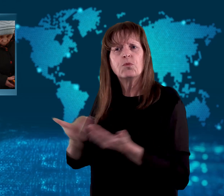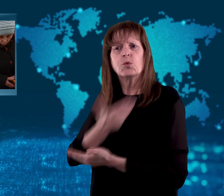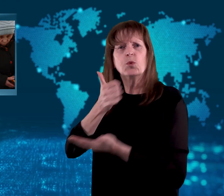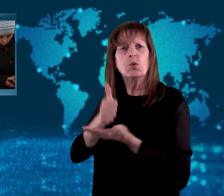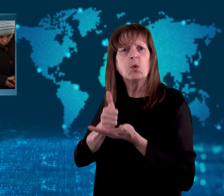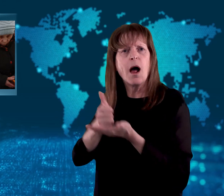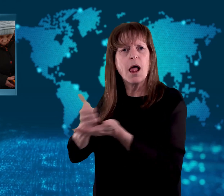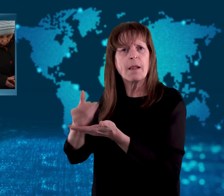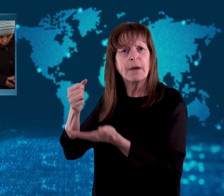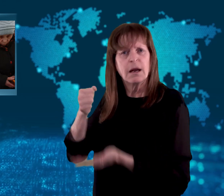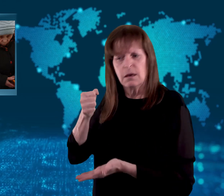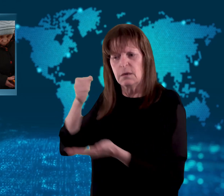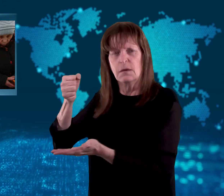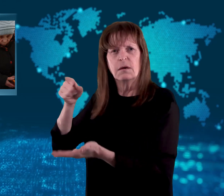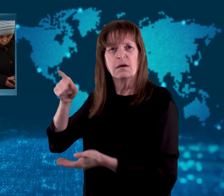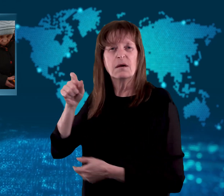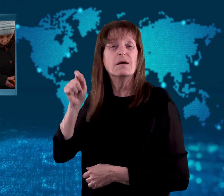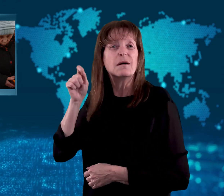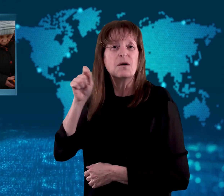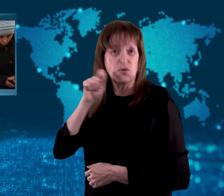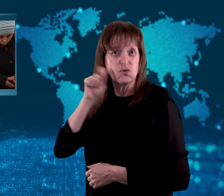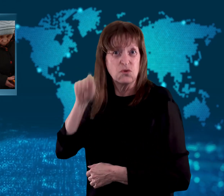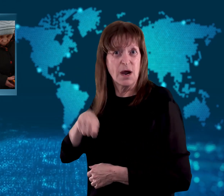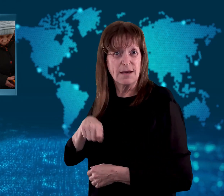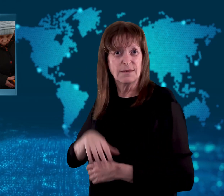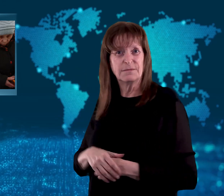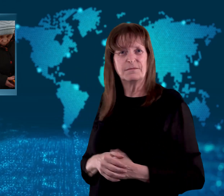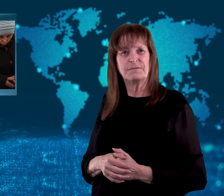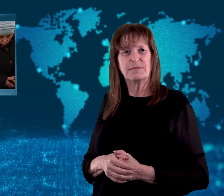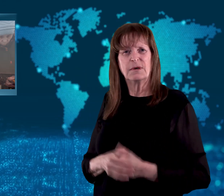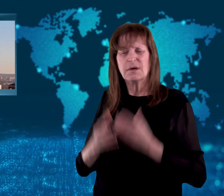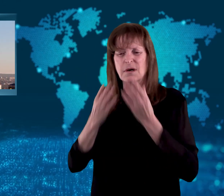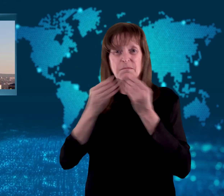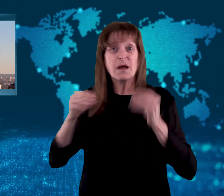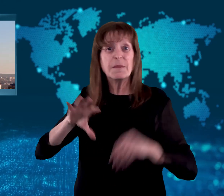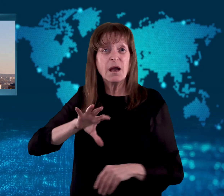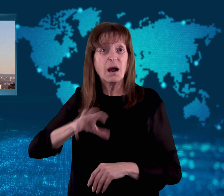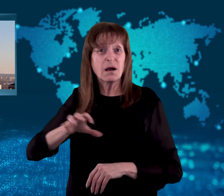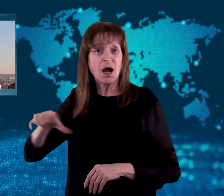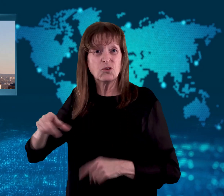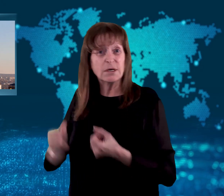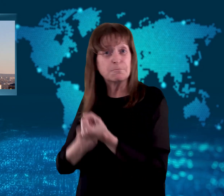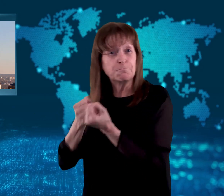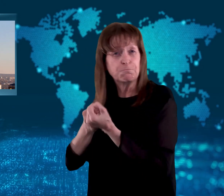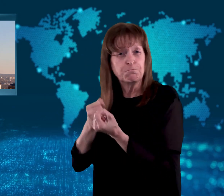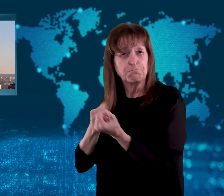Hungary has voted against a new aid package for Ukraine.